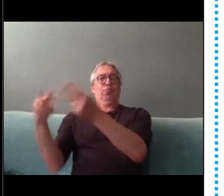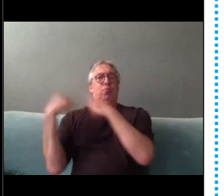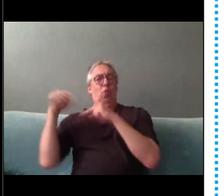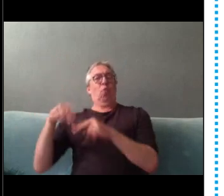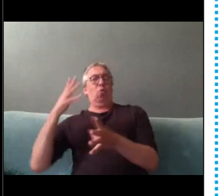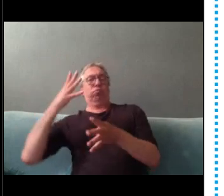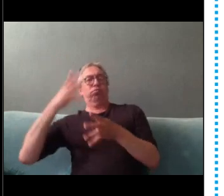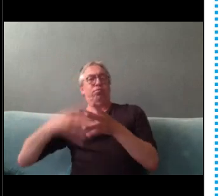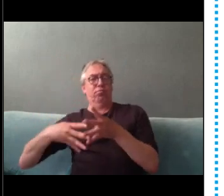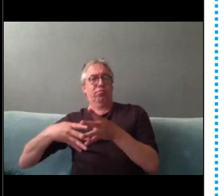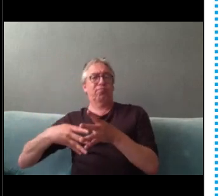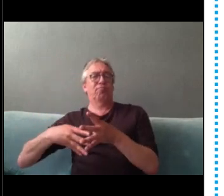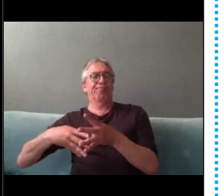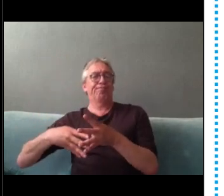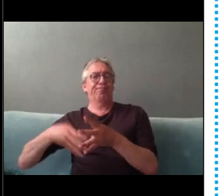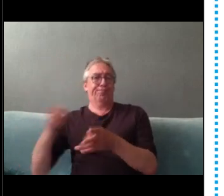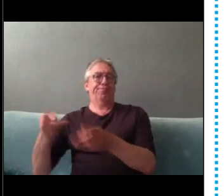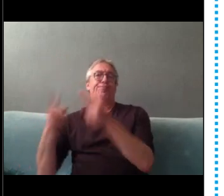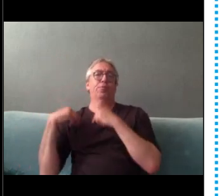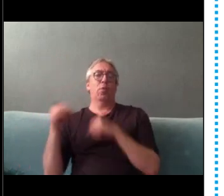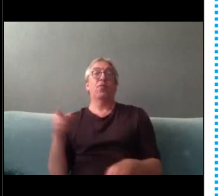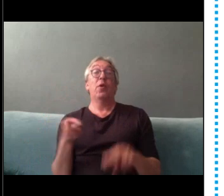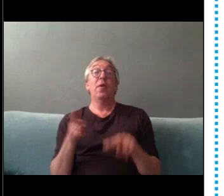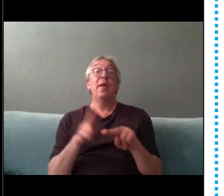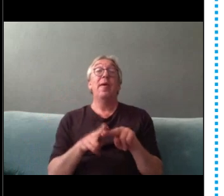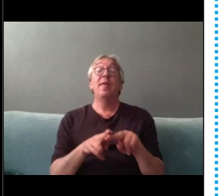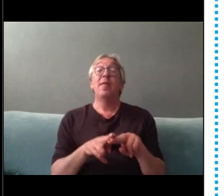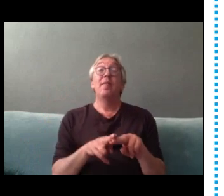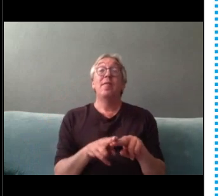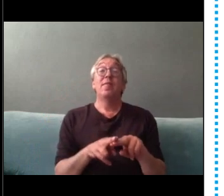if you've been denied boarding in Germany with process airlines